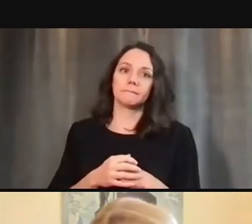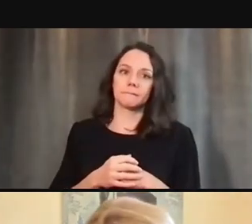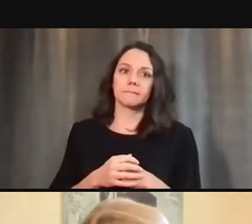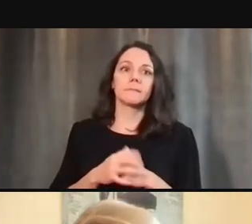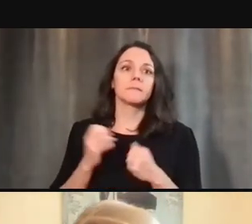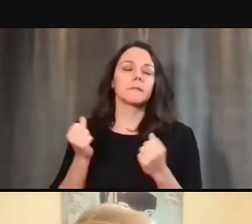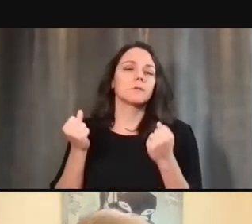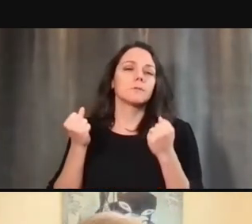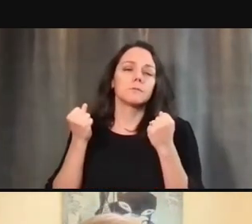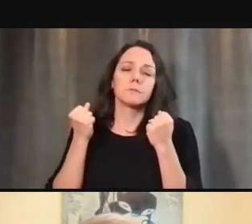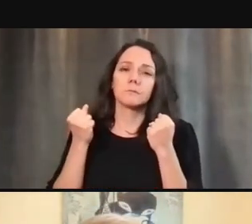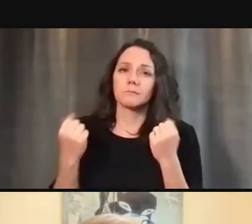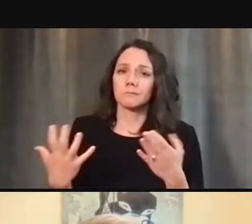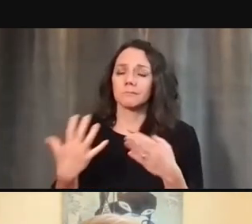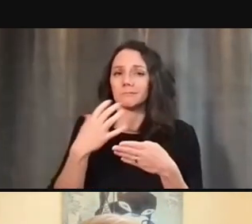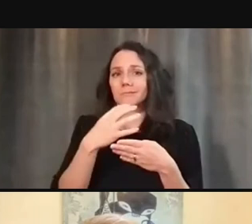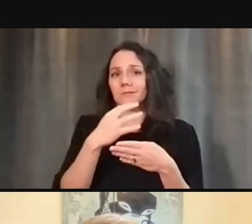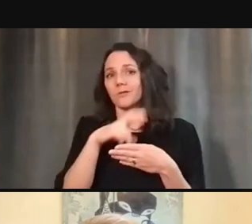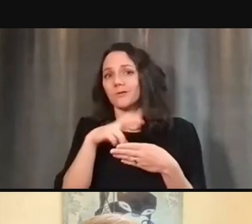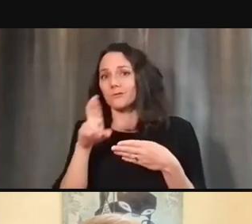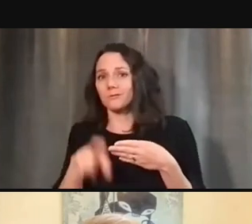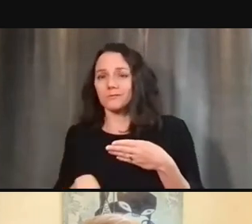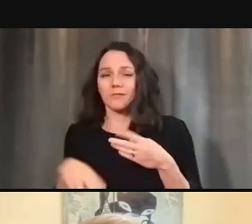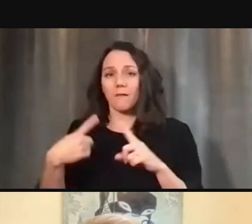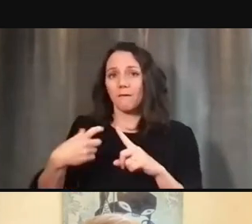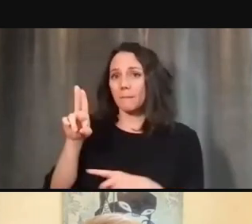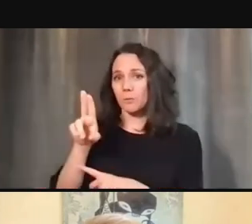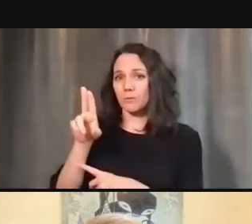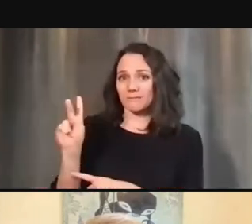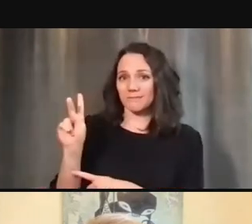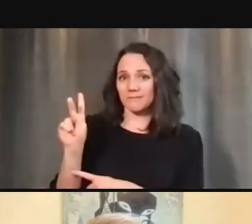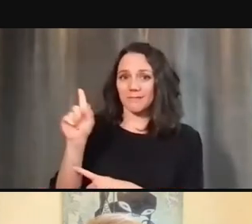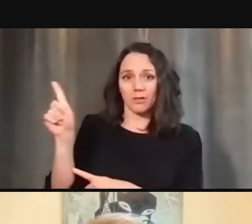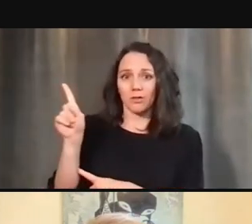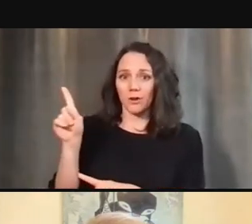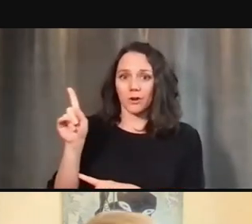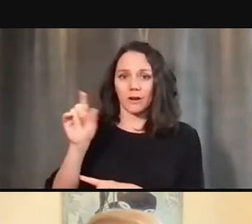research has been done in the UK with the alliance for Arts and Culture. There Helen Chatterjee's group.